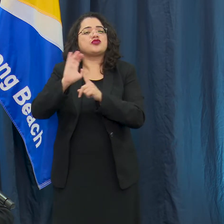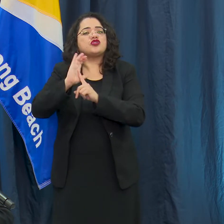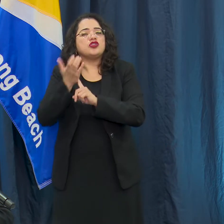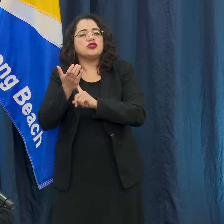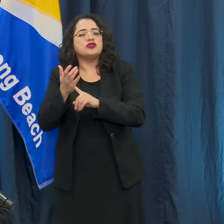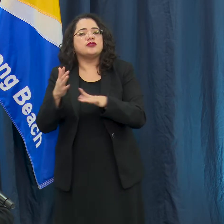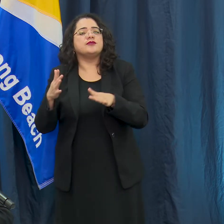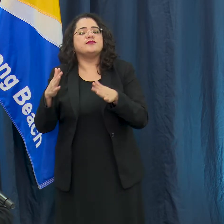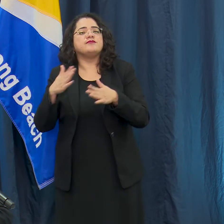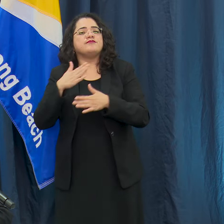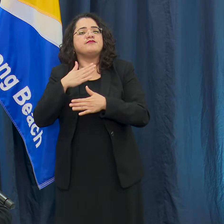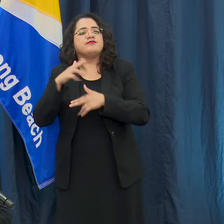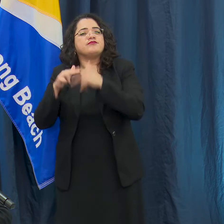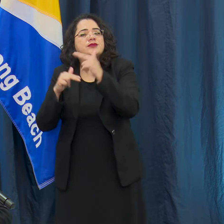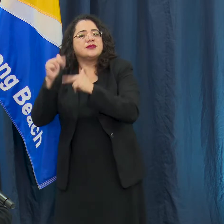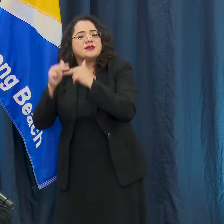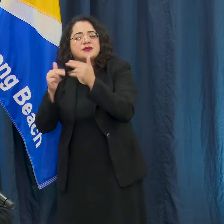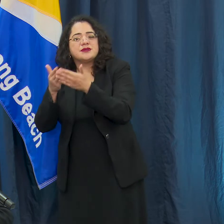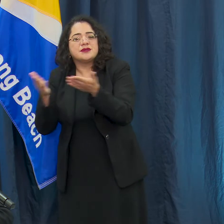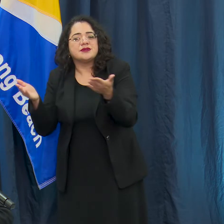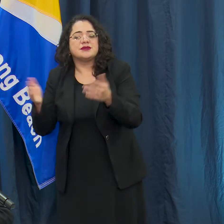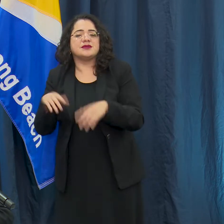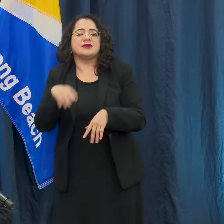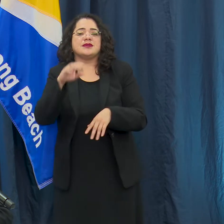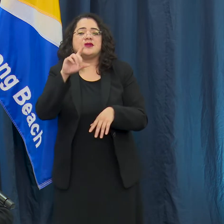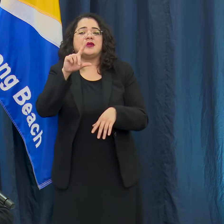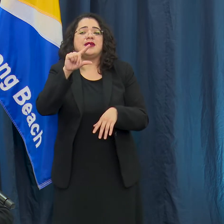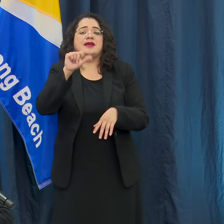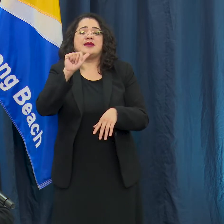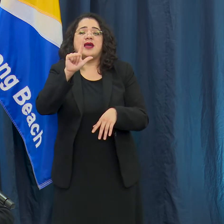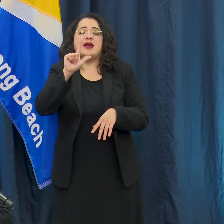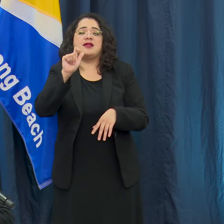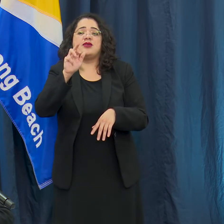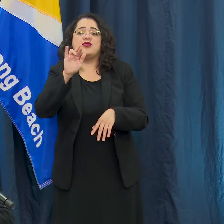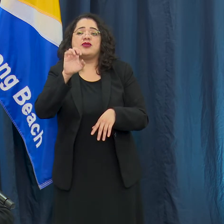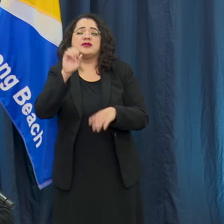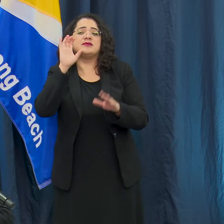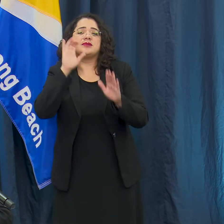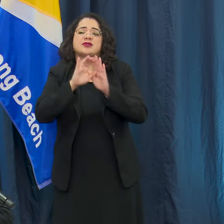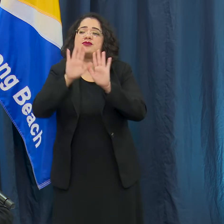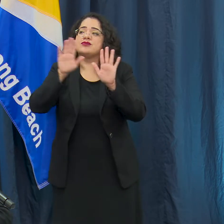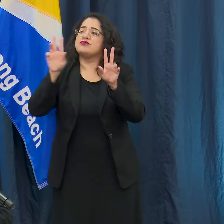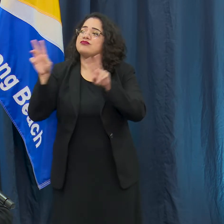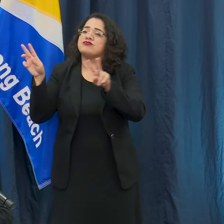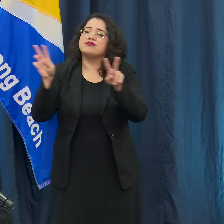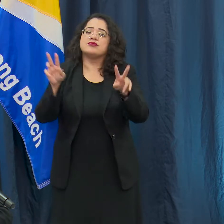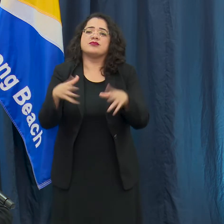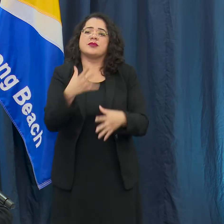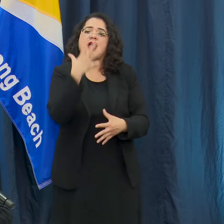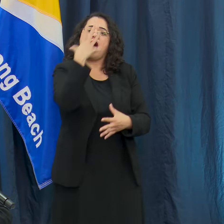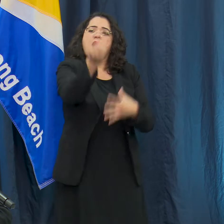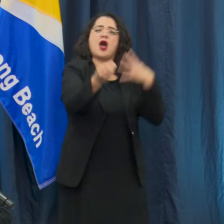We can discuss other types of outdoor recreation. We can discuss how we even